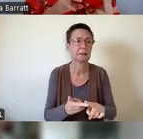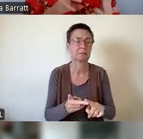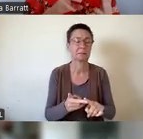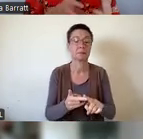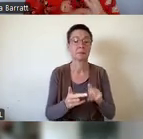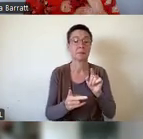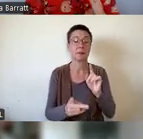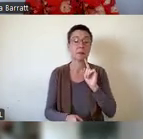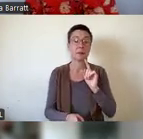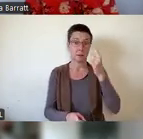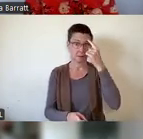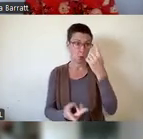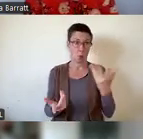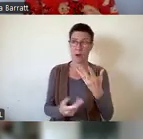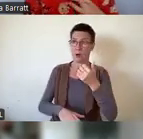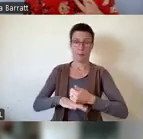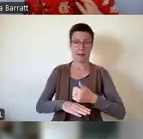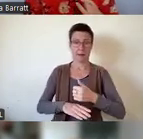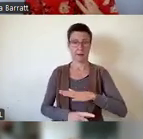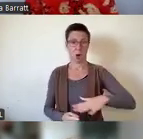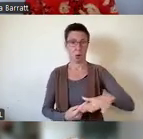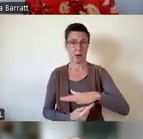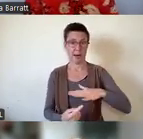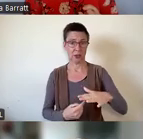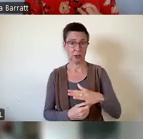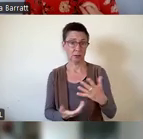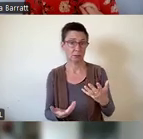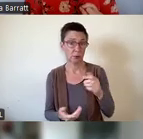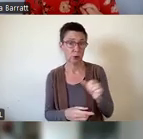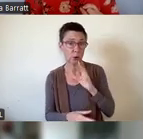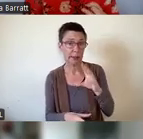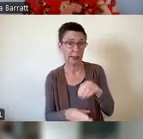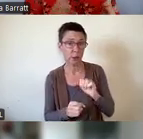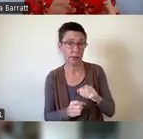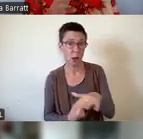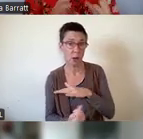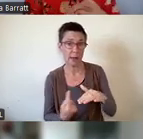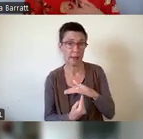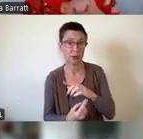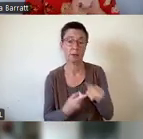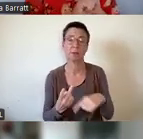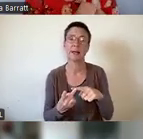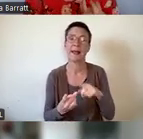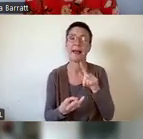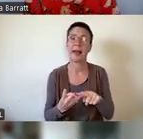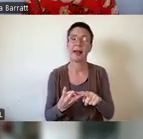Look at your location and whether you should be including that. Then look at ones that the audience